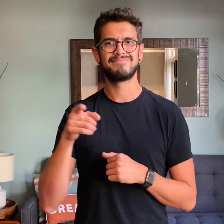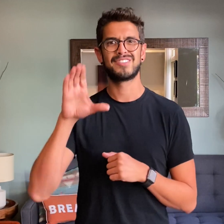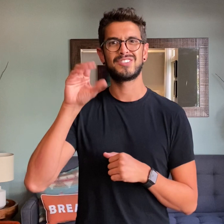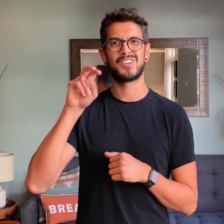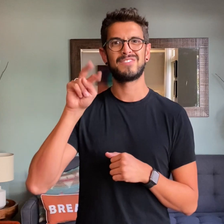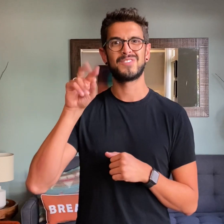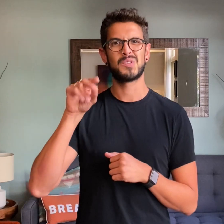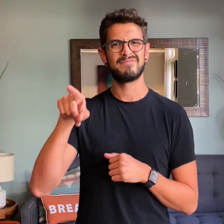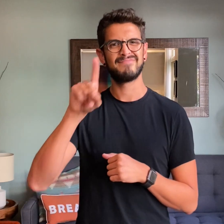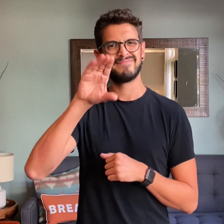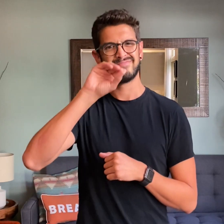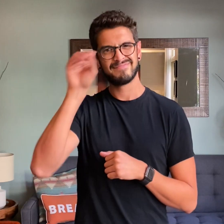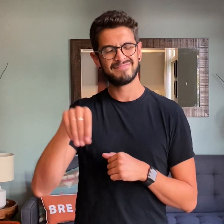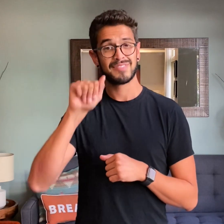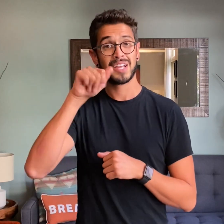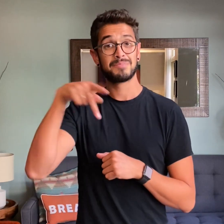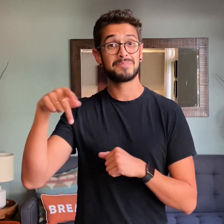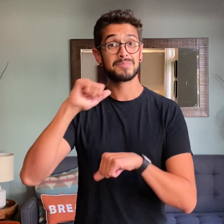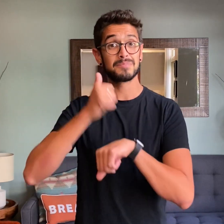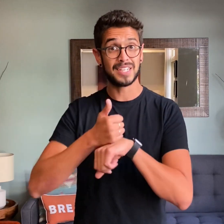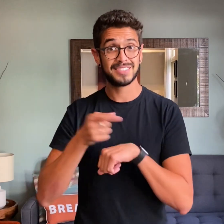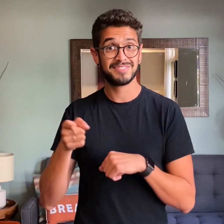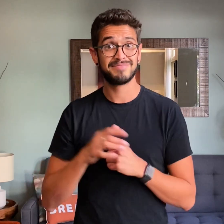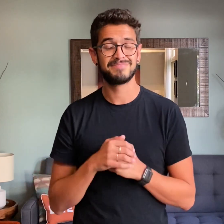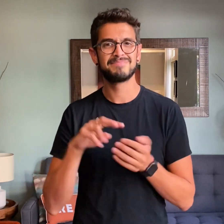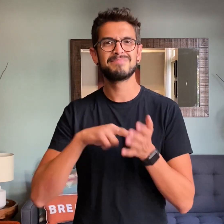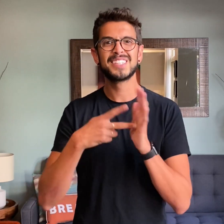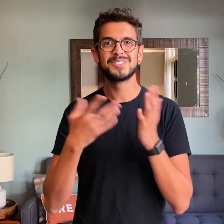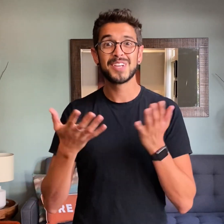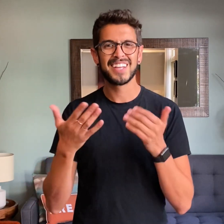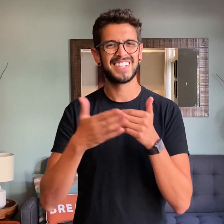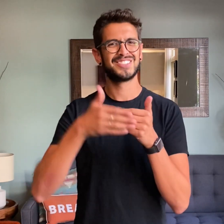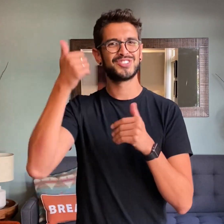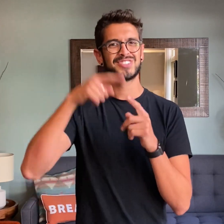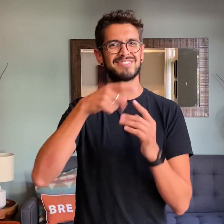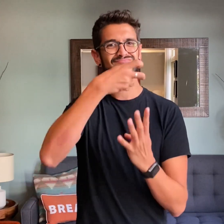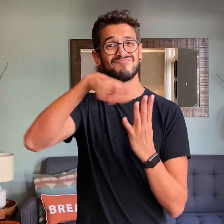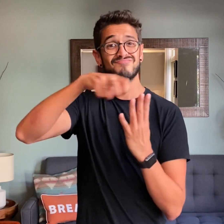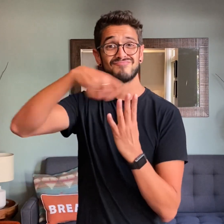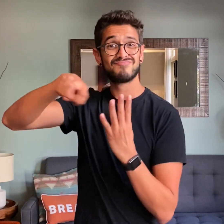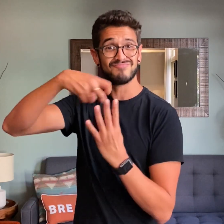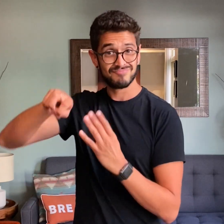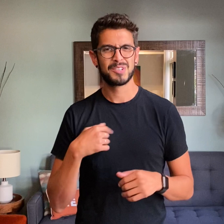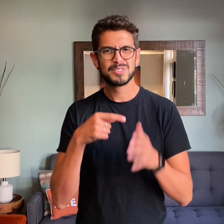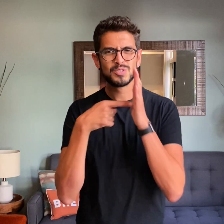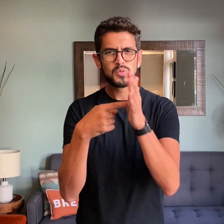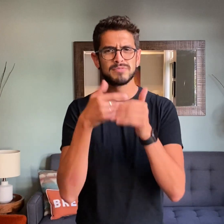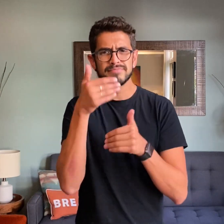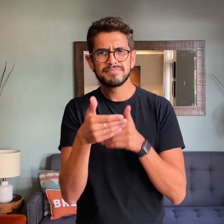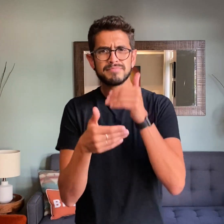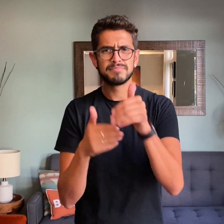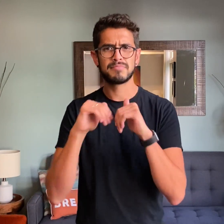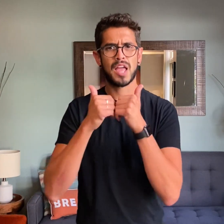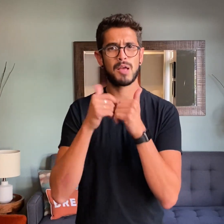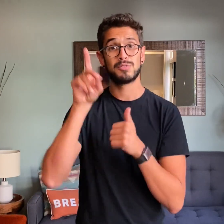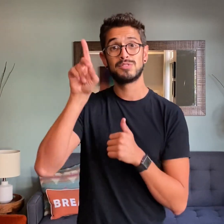Convo is 100% app-based which makes it easier to switch to different platforms. I will explain how to download: